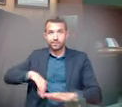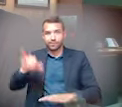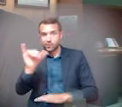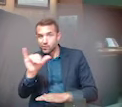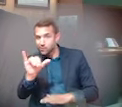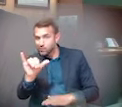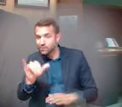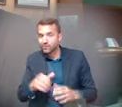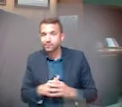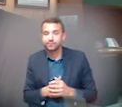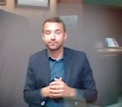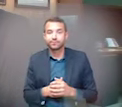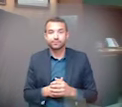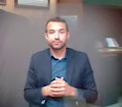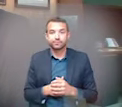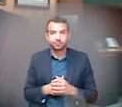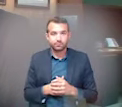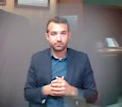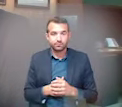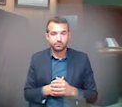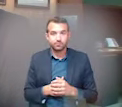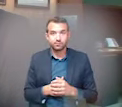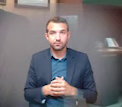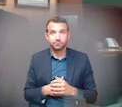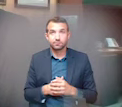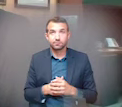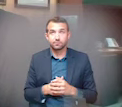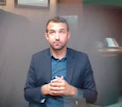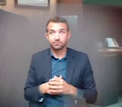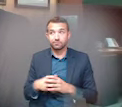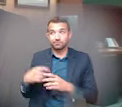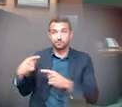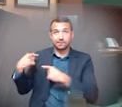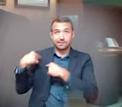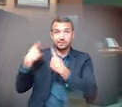It's just one of the things that we're dealing with it's this onslaught of a recession.